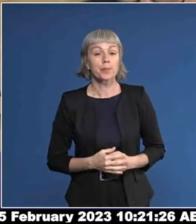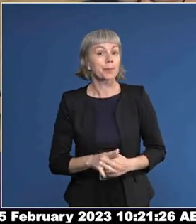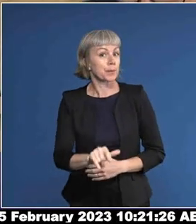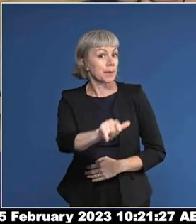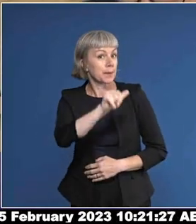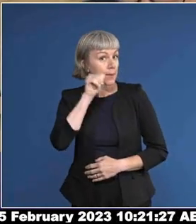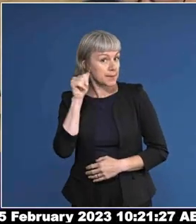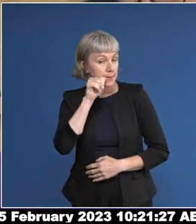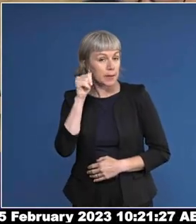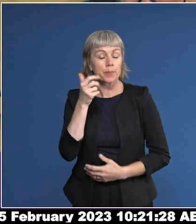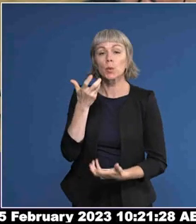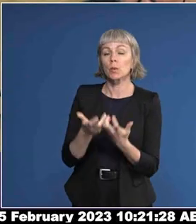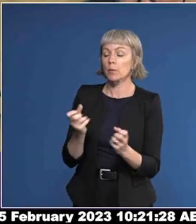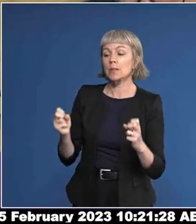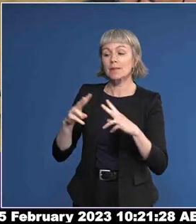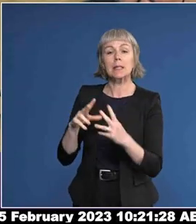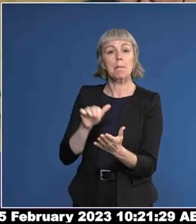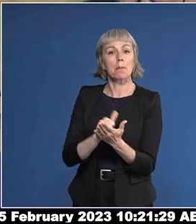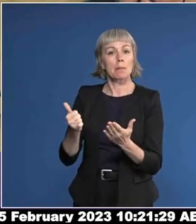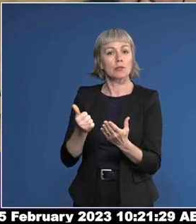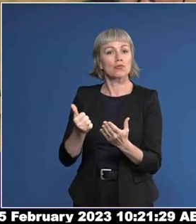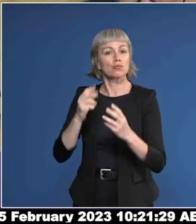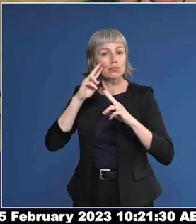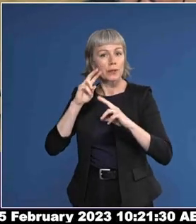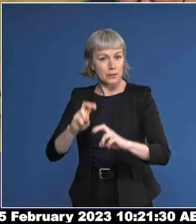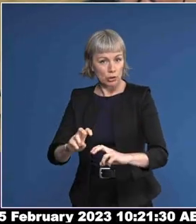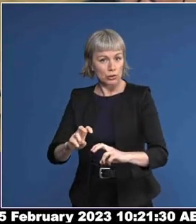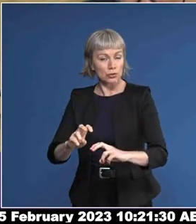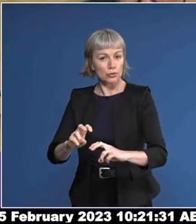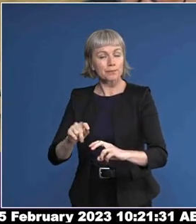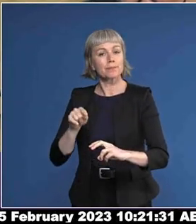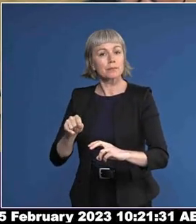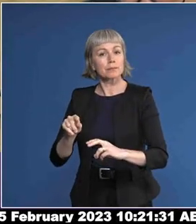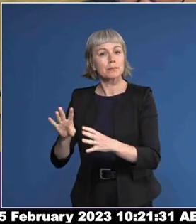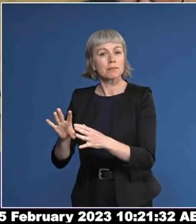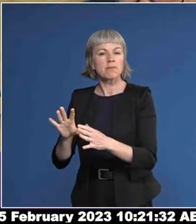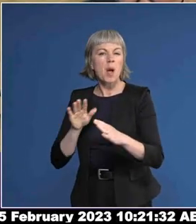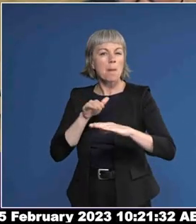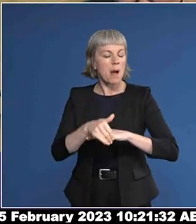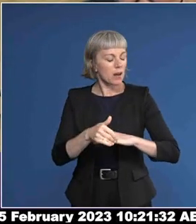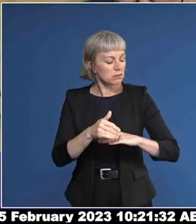Sydney published some research in relation to disability services needing to employ more